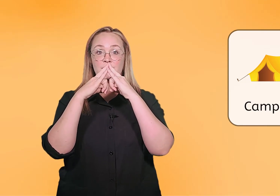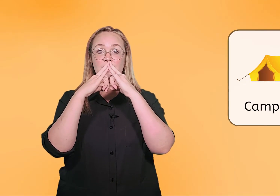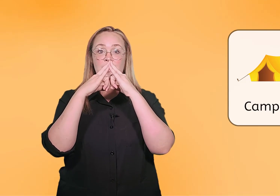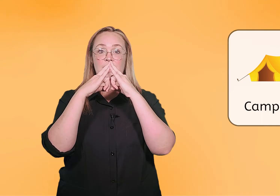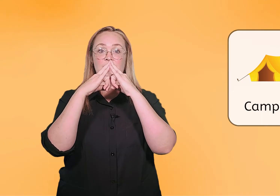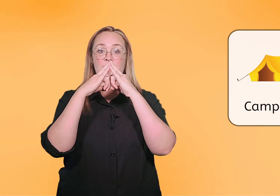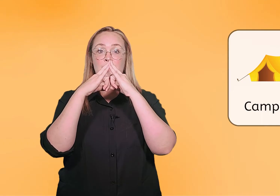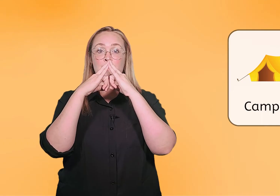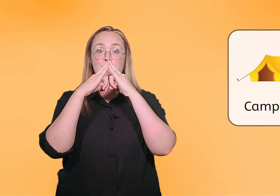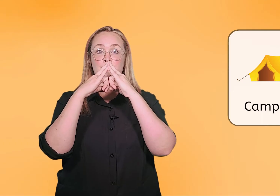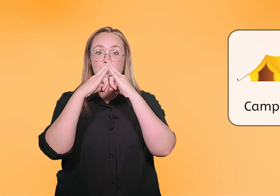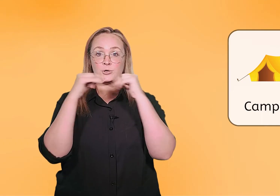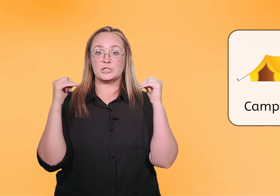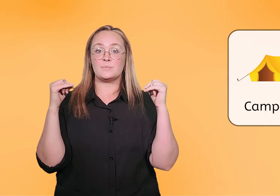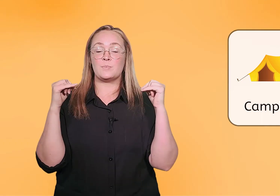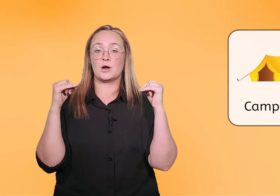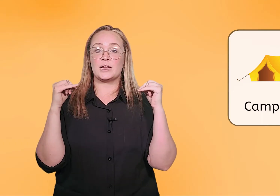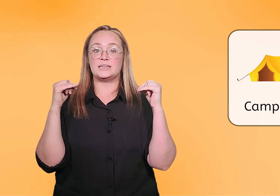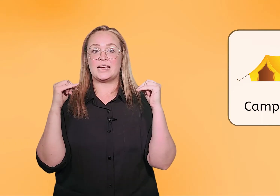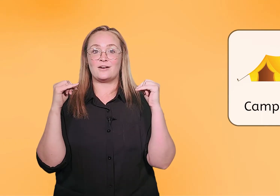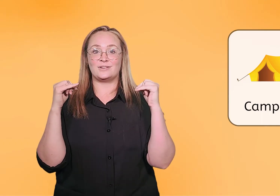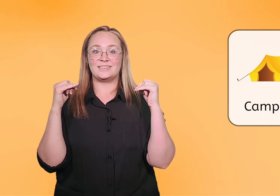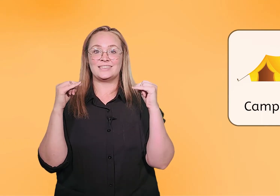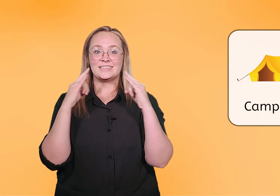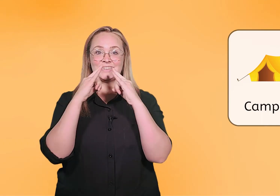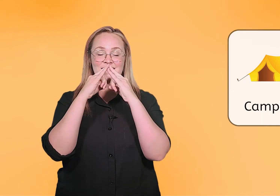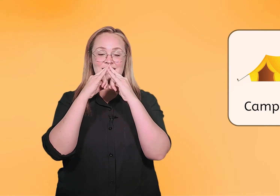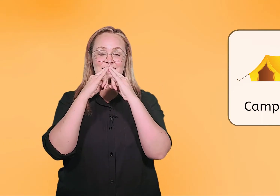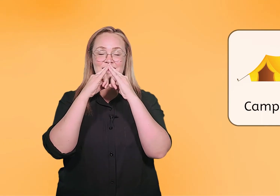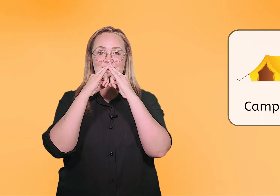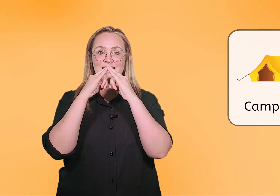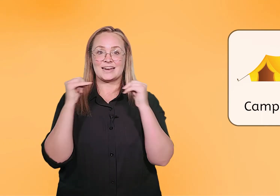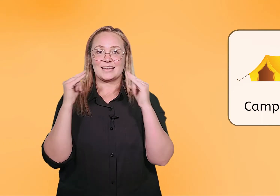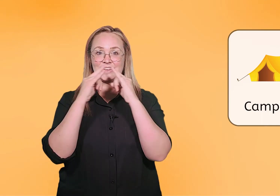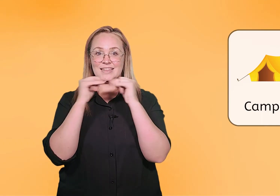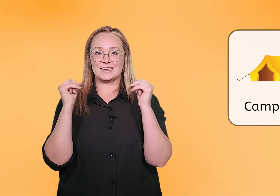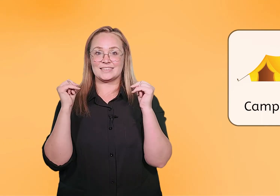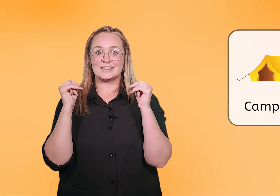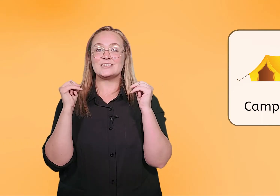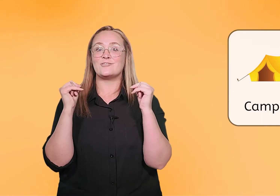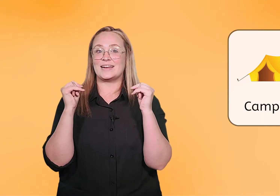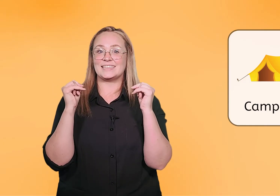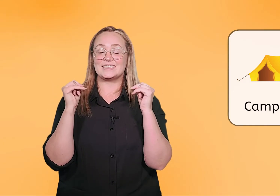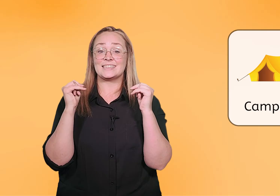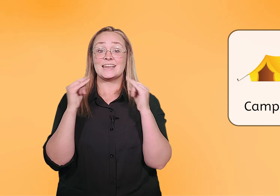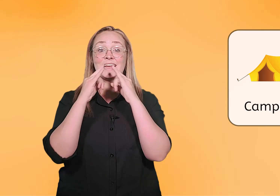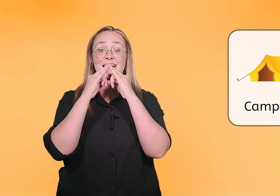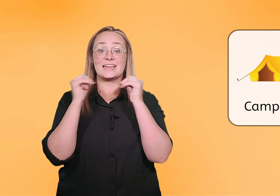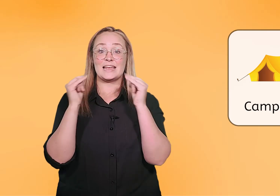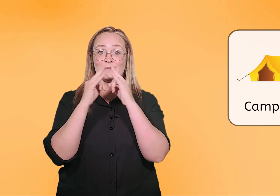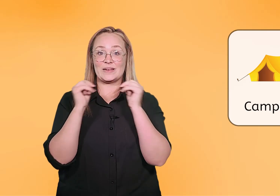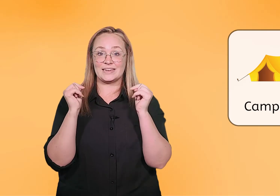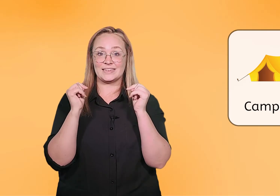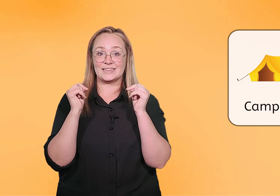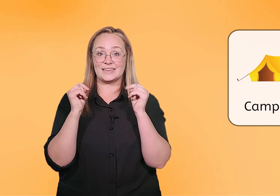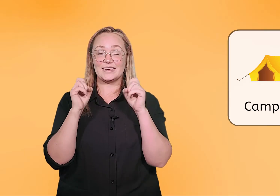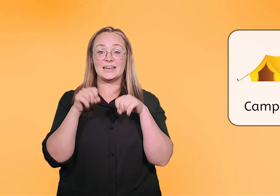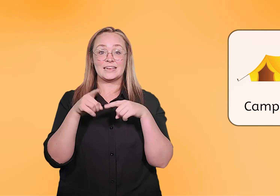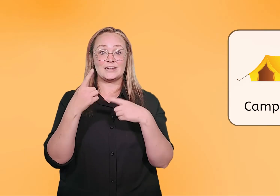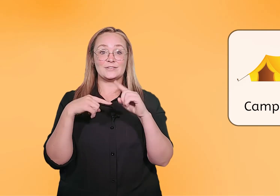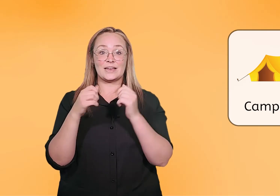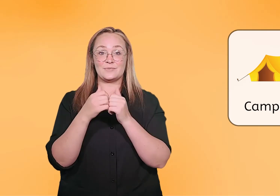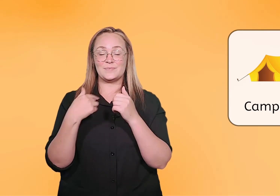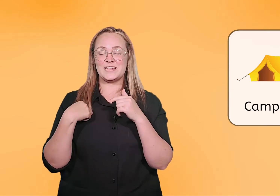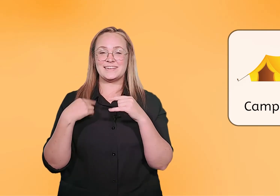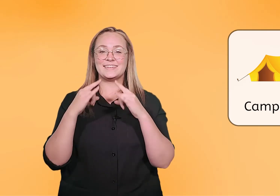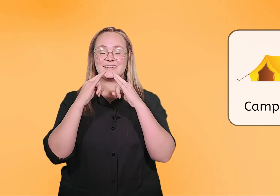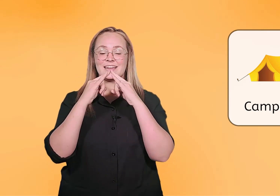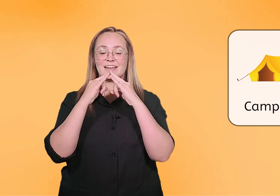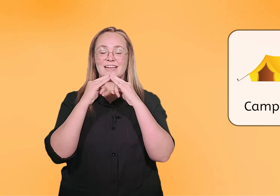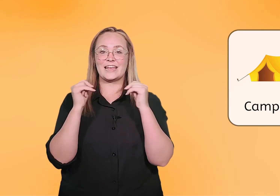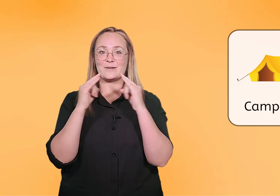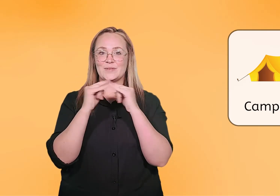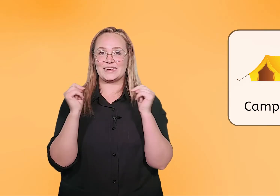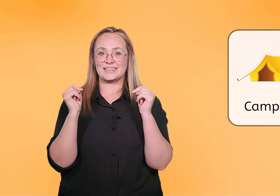and then push them apart and down, like this, twice. Camping. Can you sign with me? Camping,